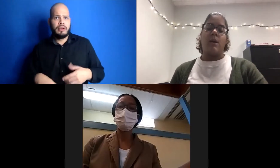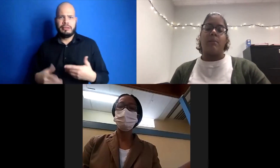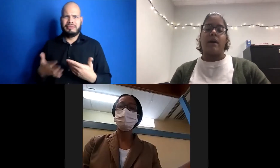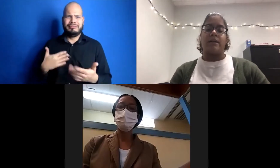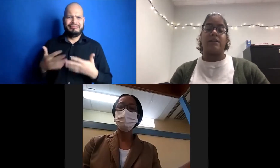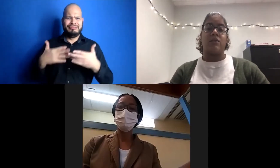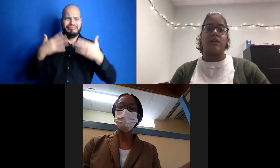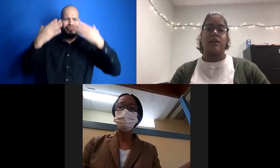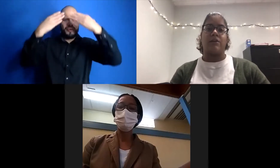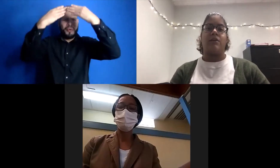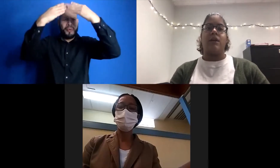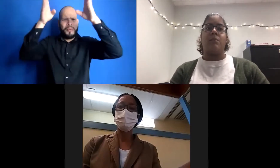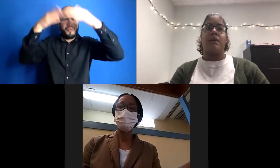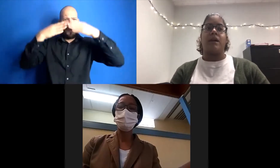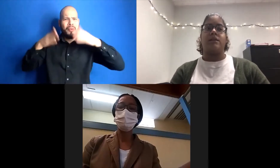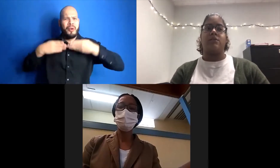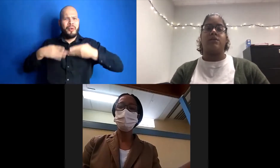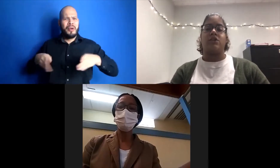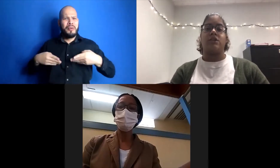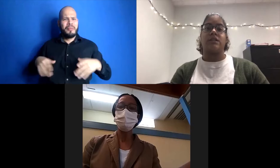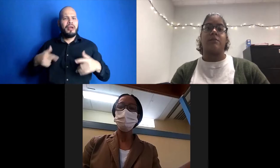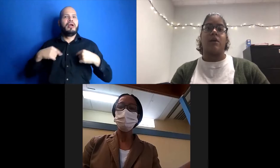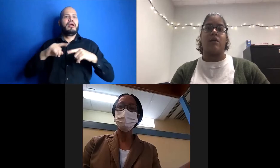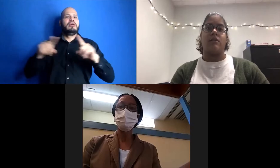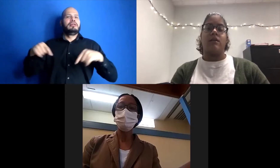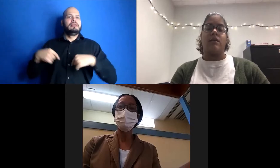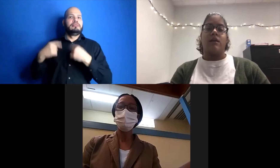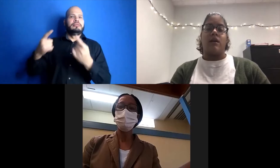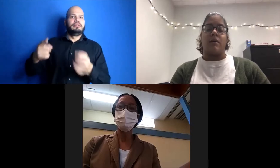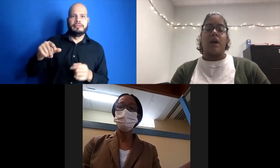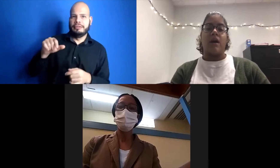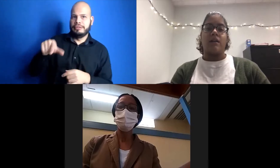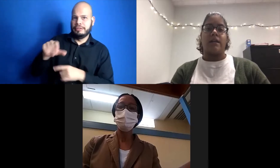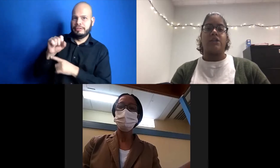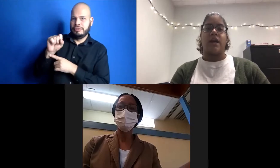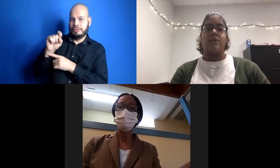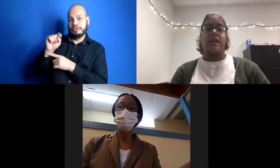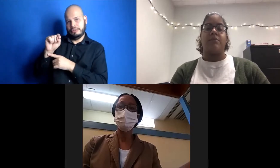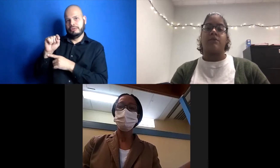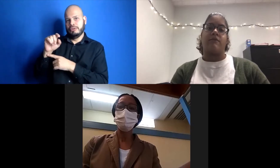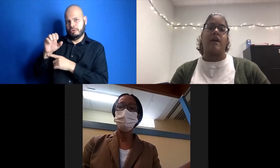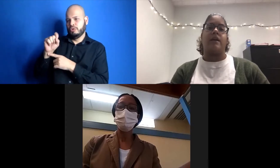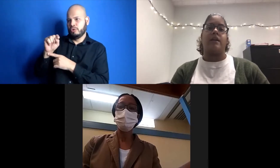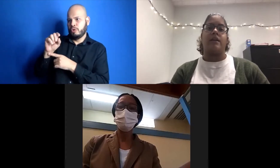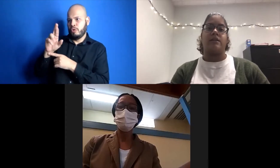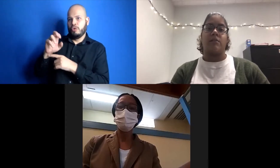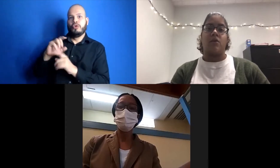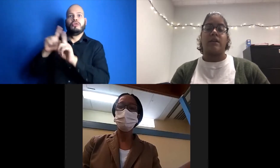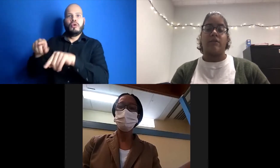but at Stonehill because it was such a small college I was able to find a small diverse